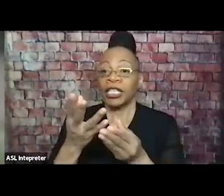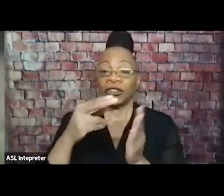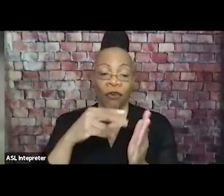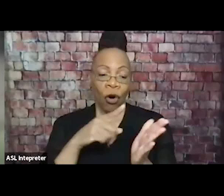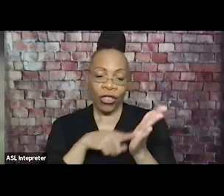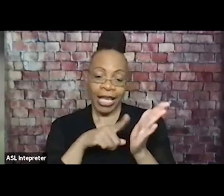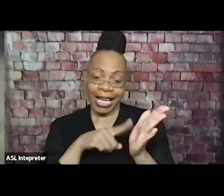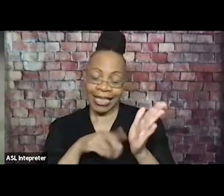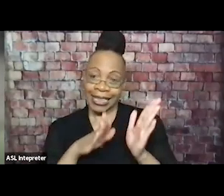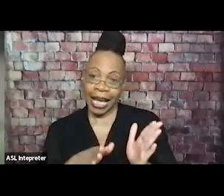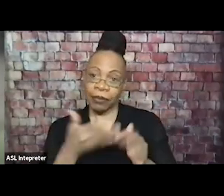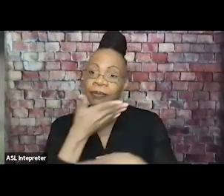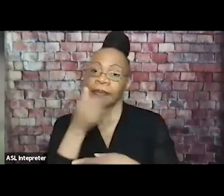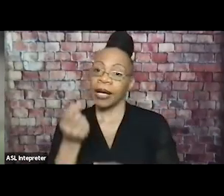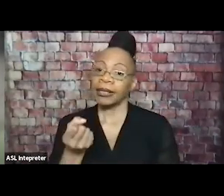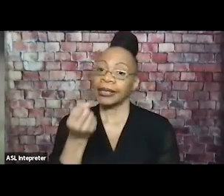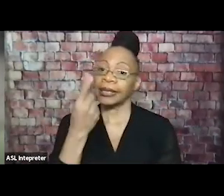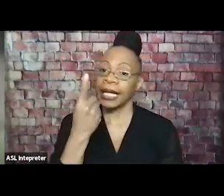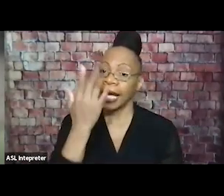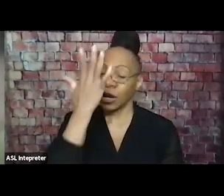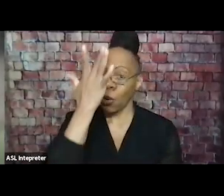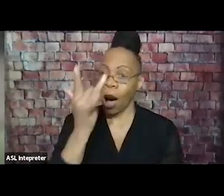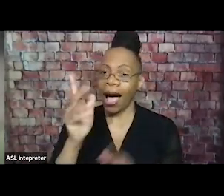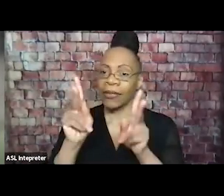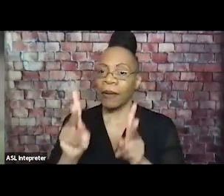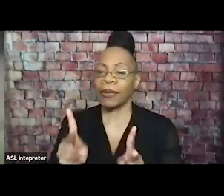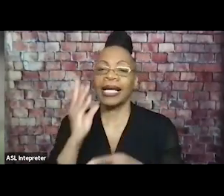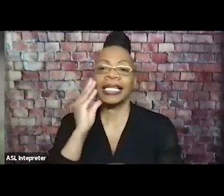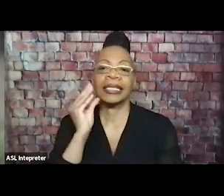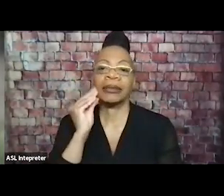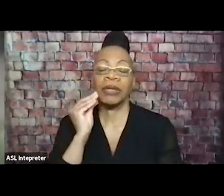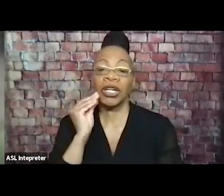why they are experiencing symptoms at the level they are today.